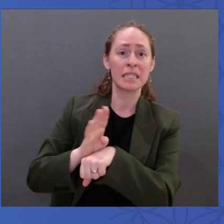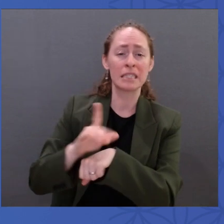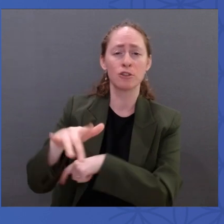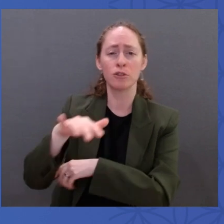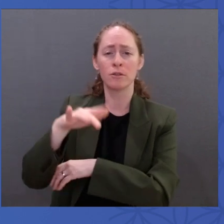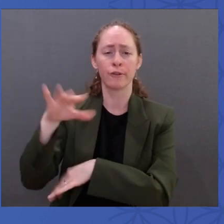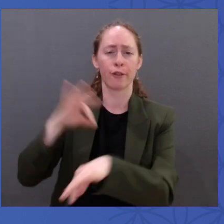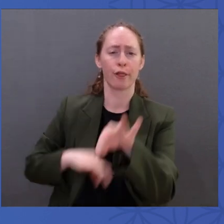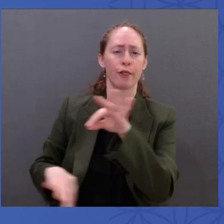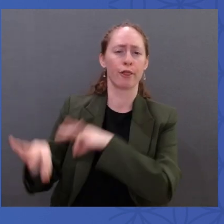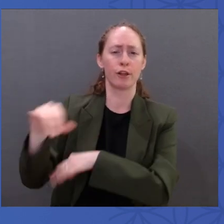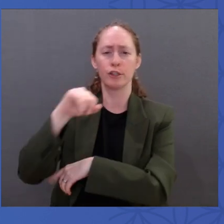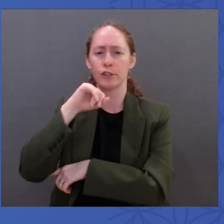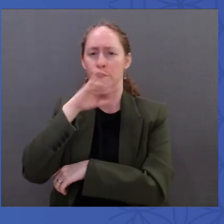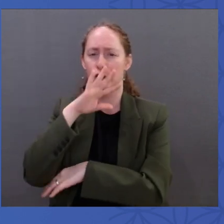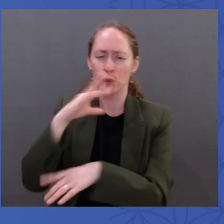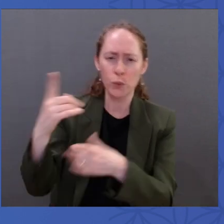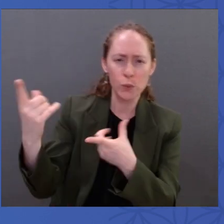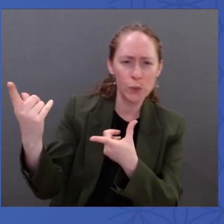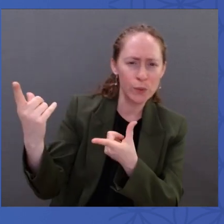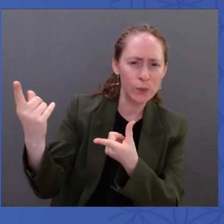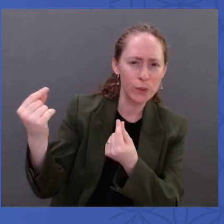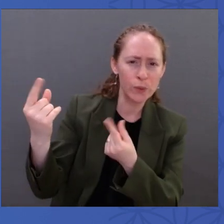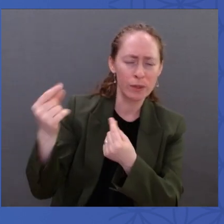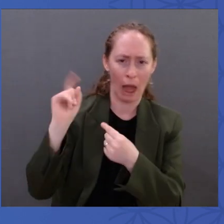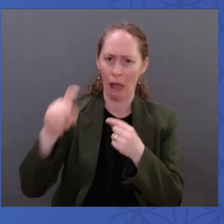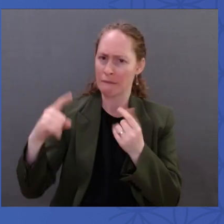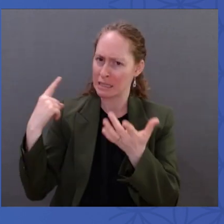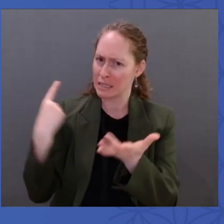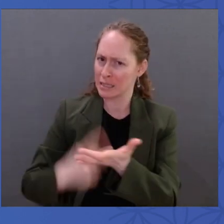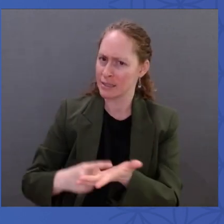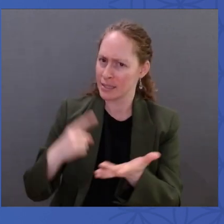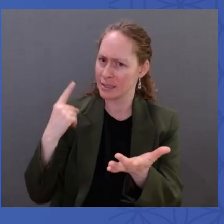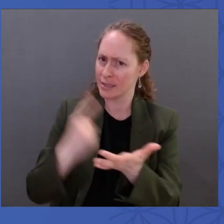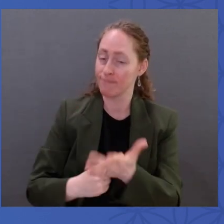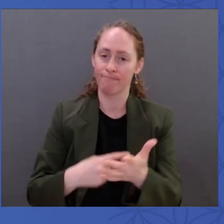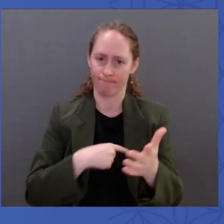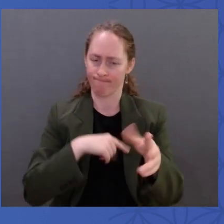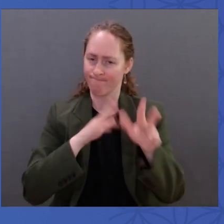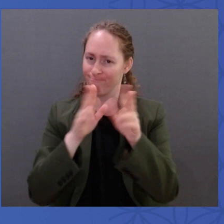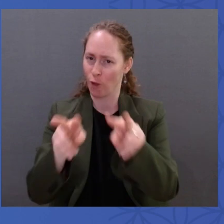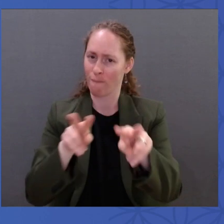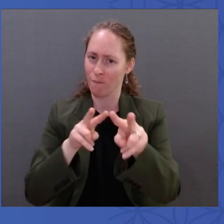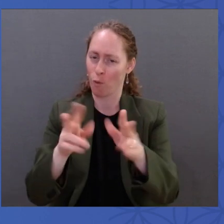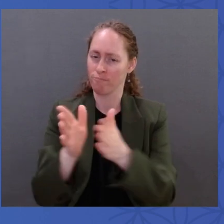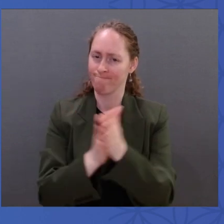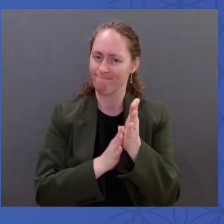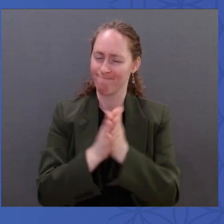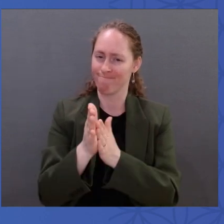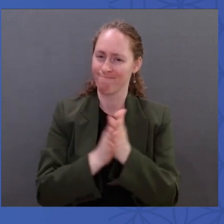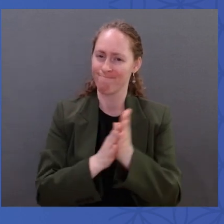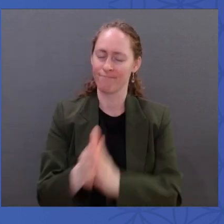and respecting all efforts on an independent, self-reliant economy with extensive and substantive international integration.